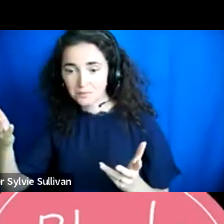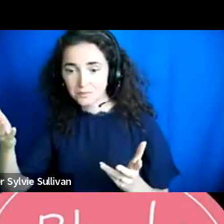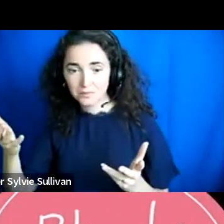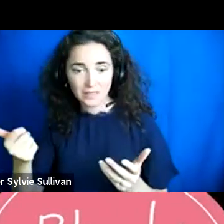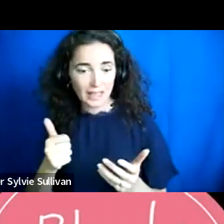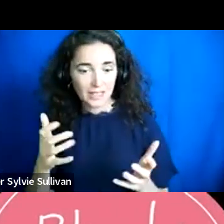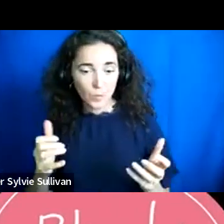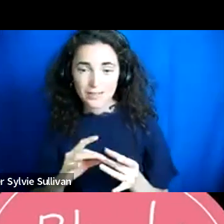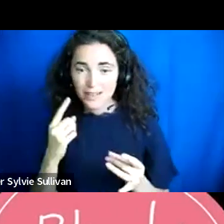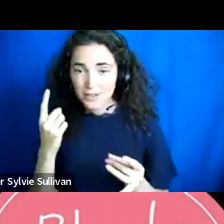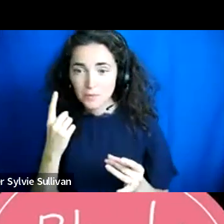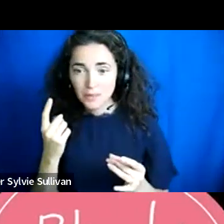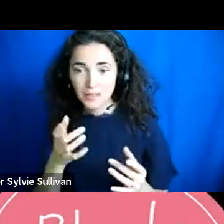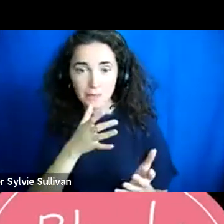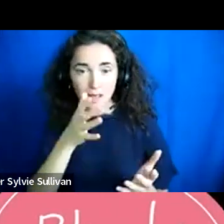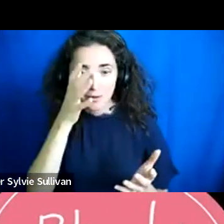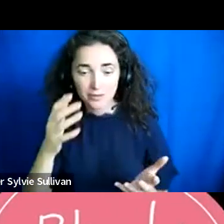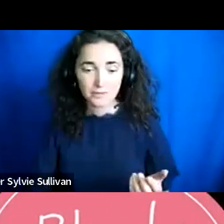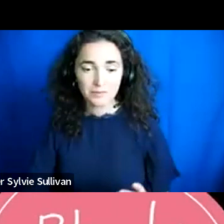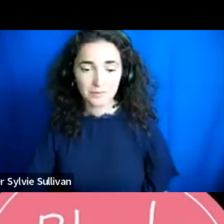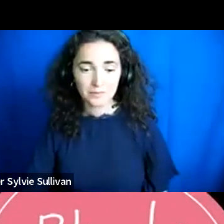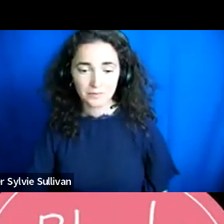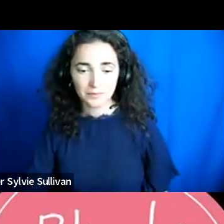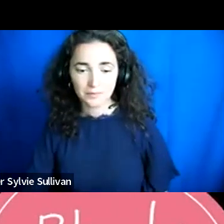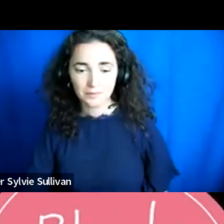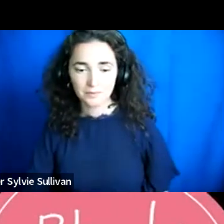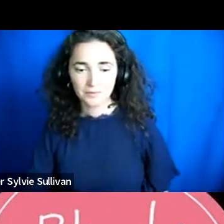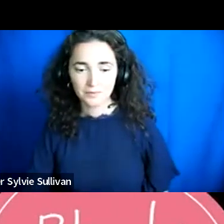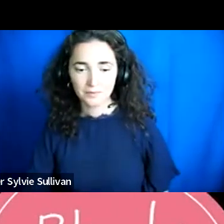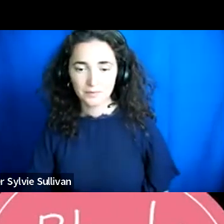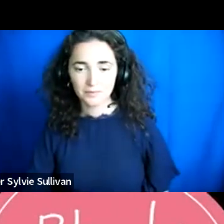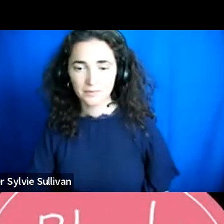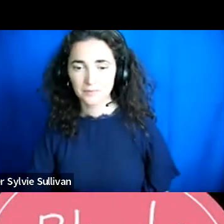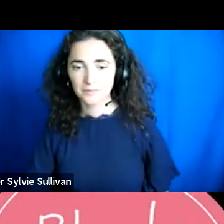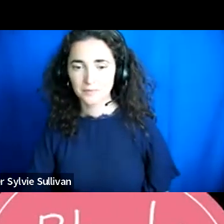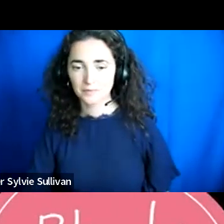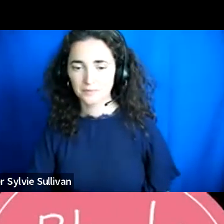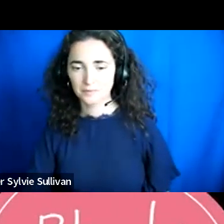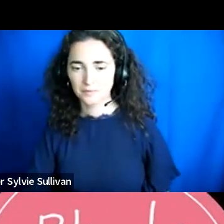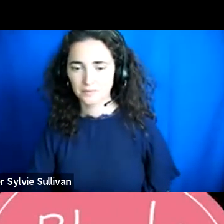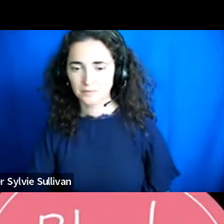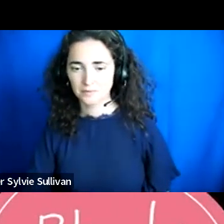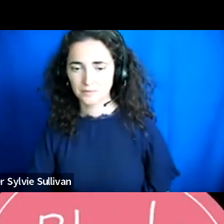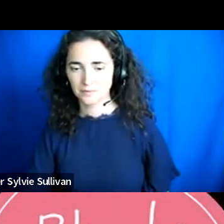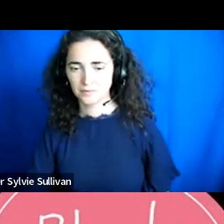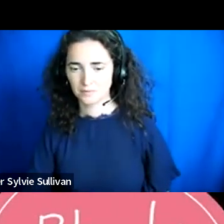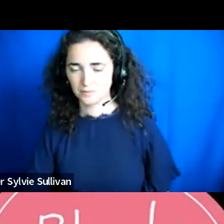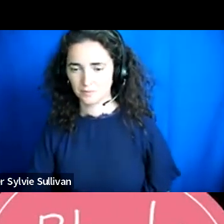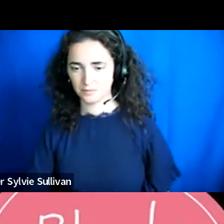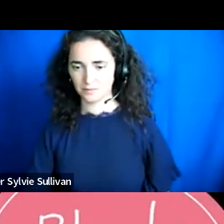Anybody wanna say anything.